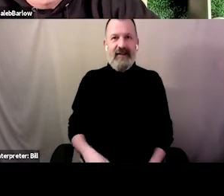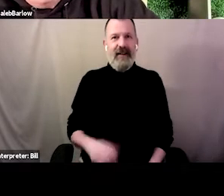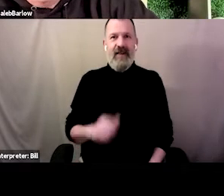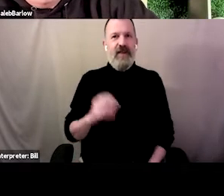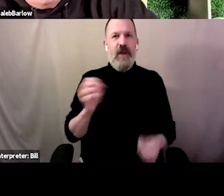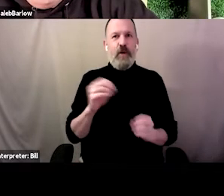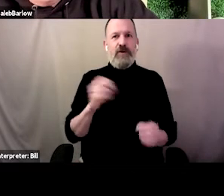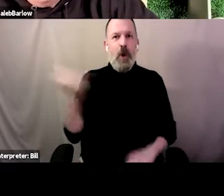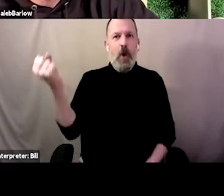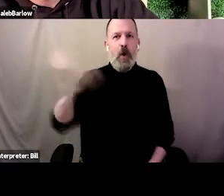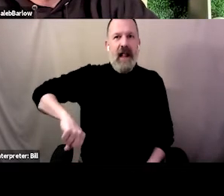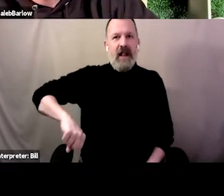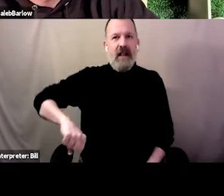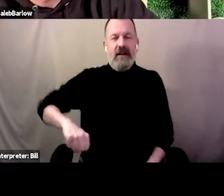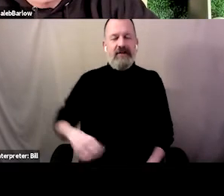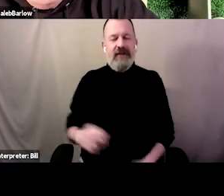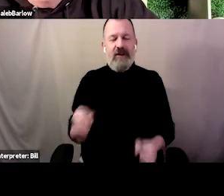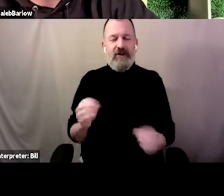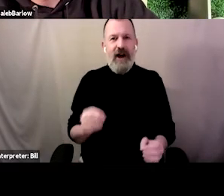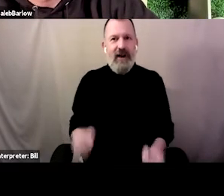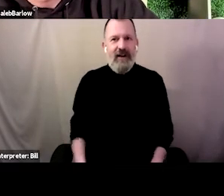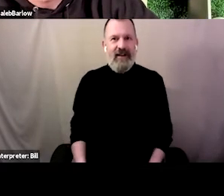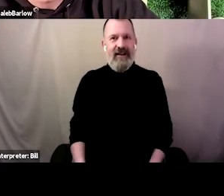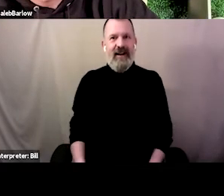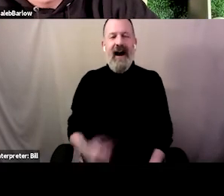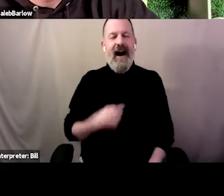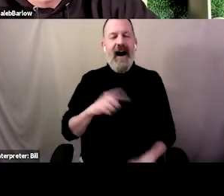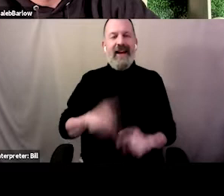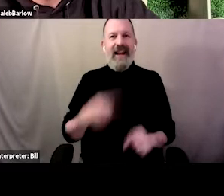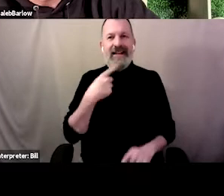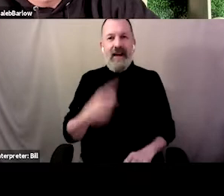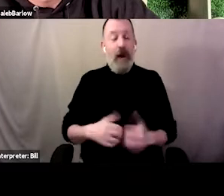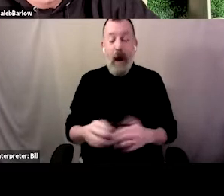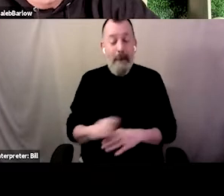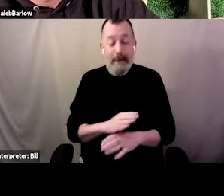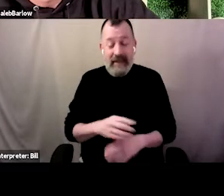it. I can't even begin to tell you how busy myself and my teams were that day. I mean,